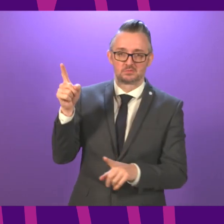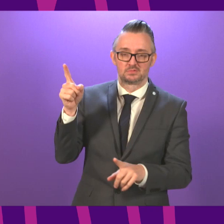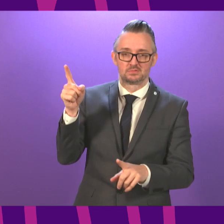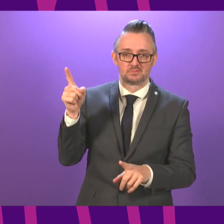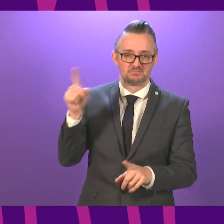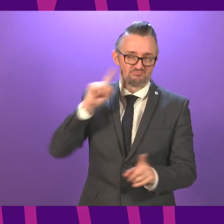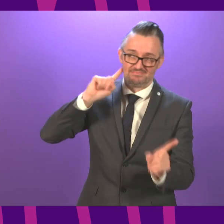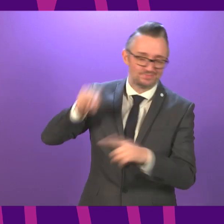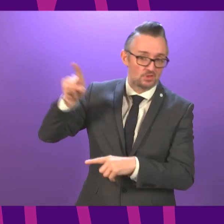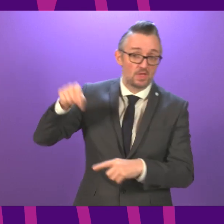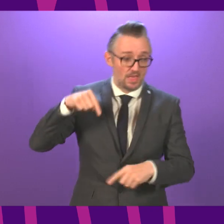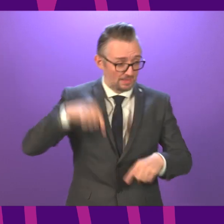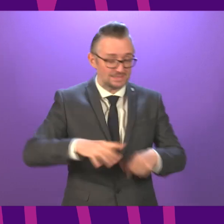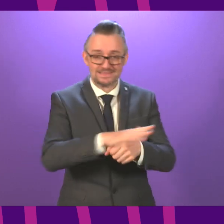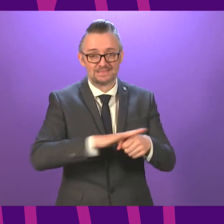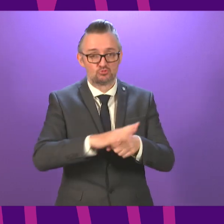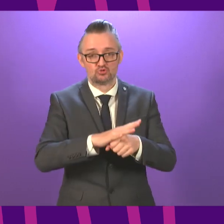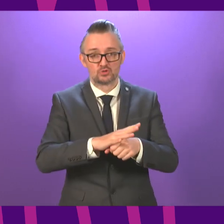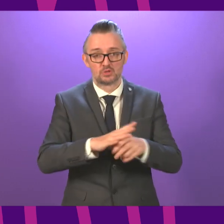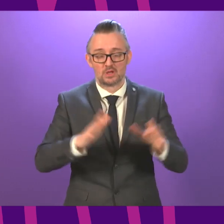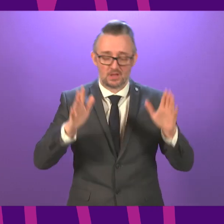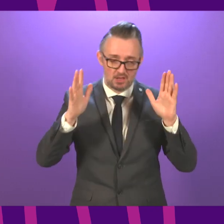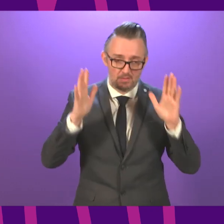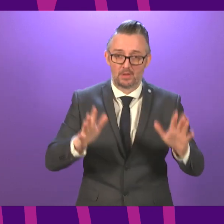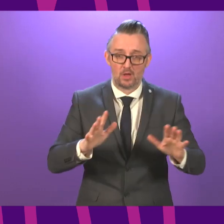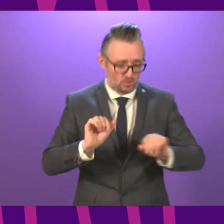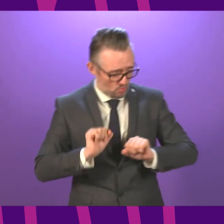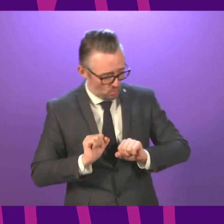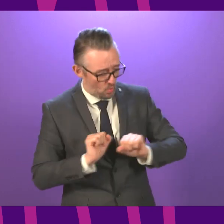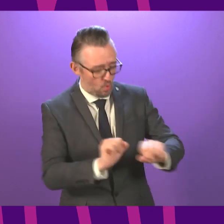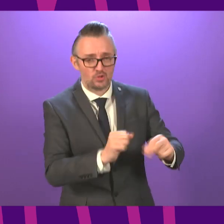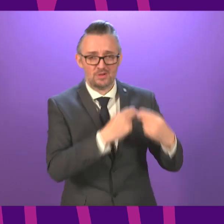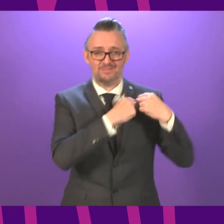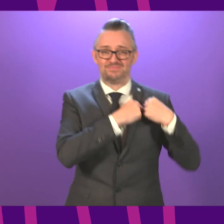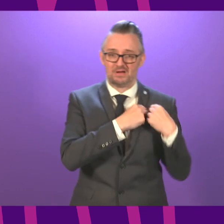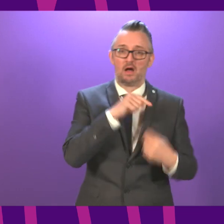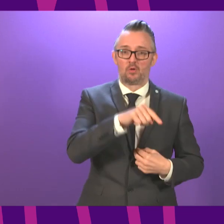must be entirely owned by the ultra-Brexiteers who have taken over the Conservative Party.